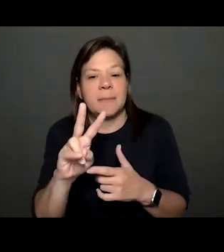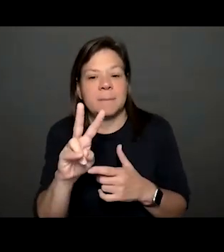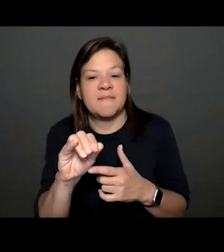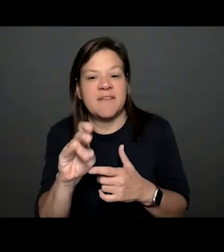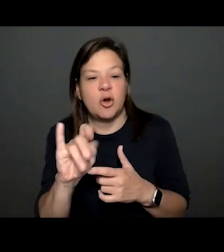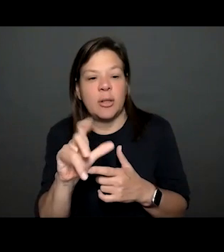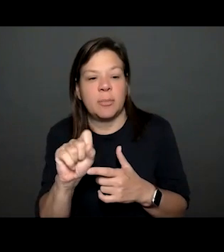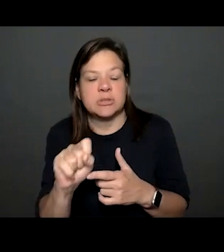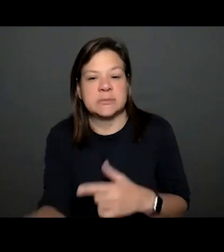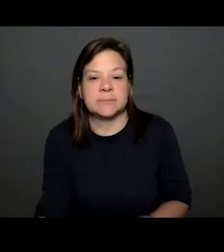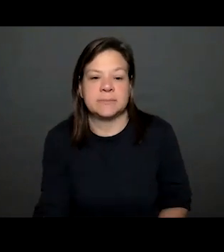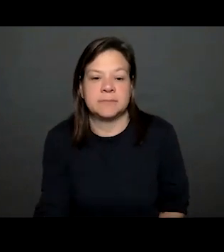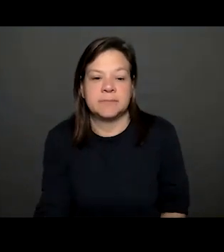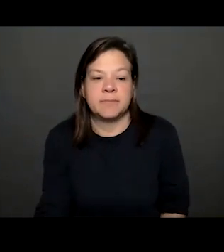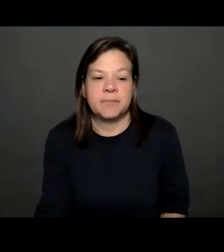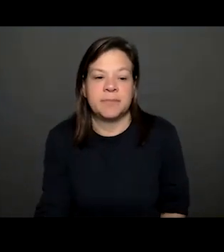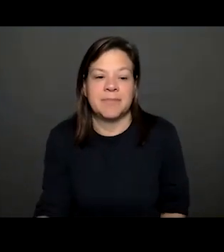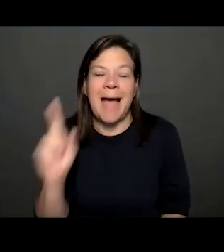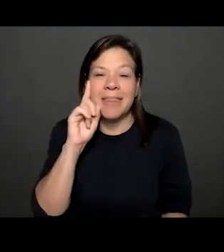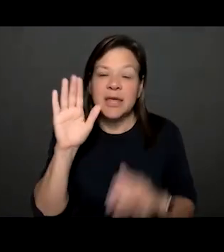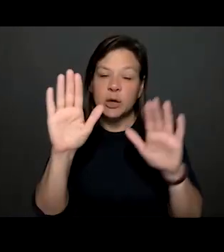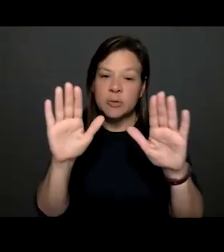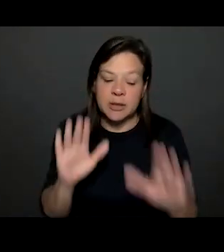THE CAMPS THAT ARE WITHIN THE NEXT 30 DAYS.